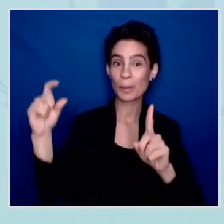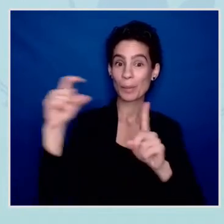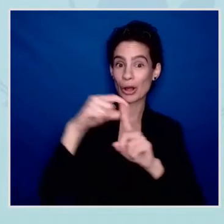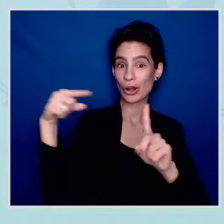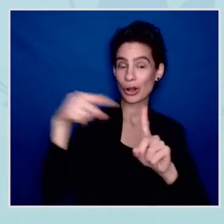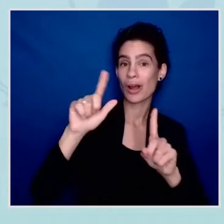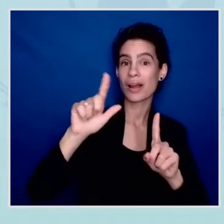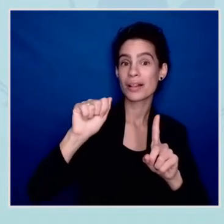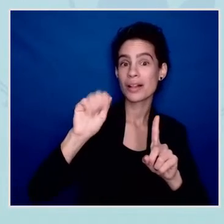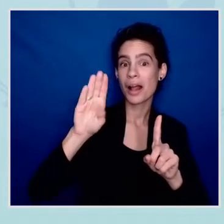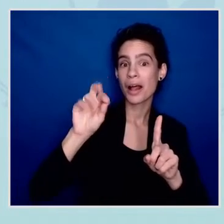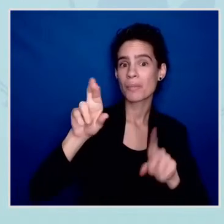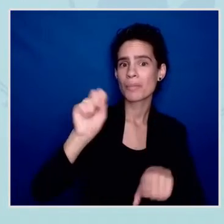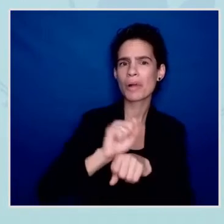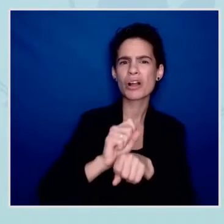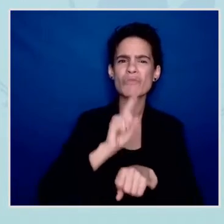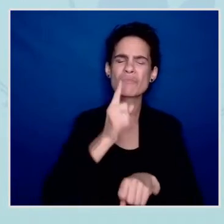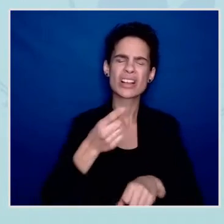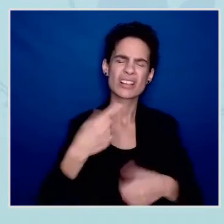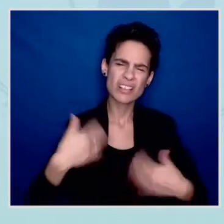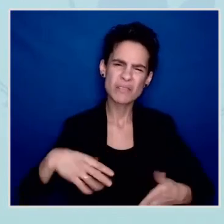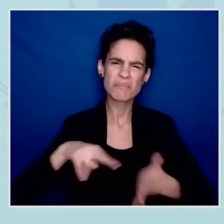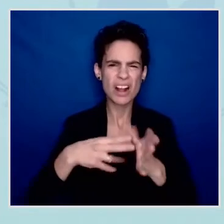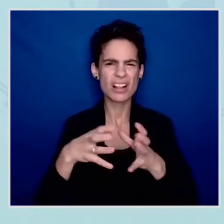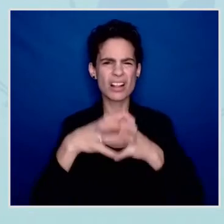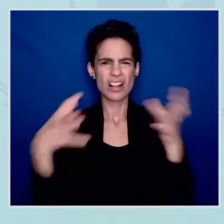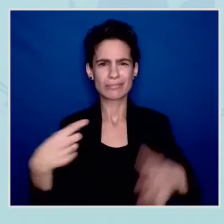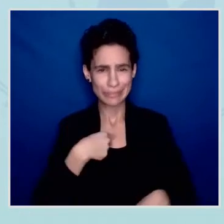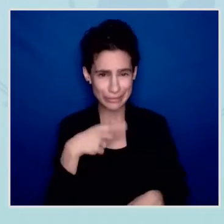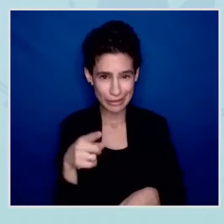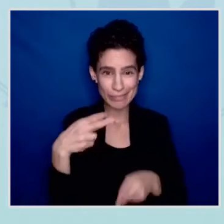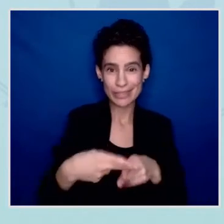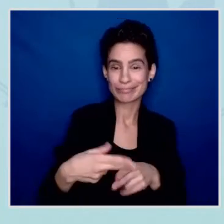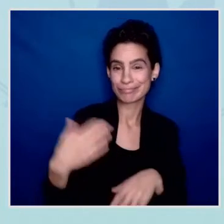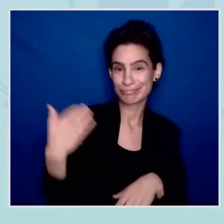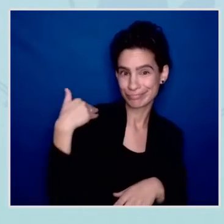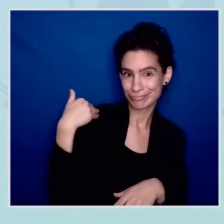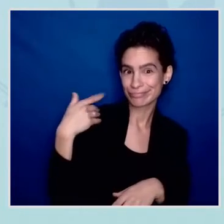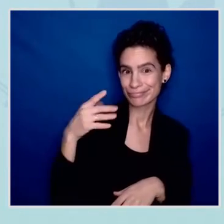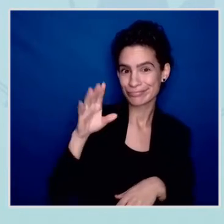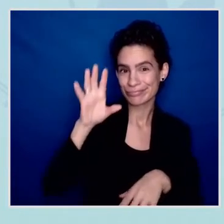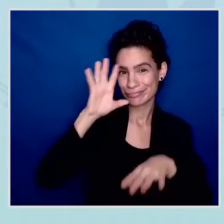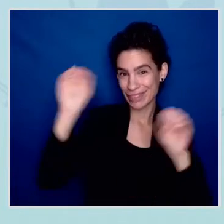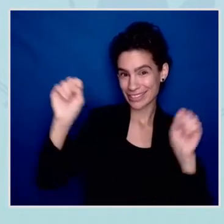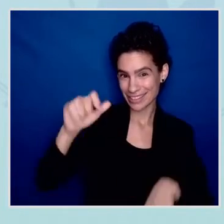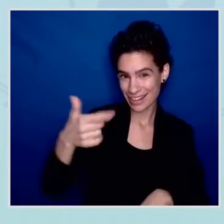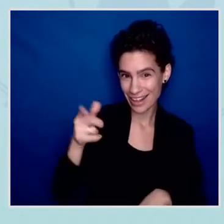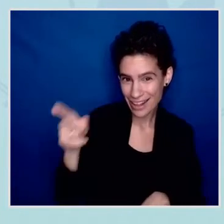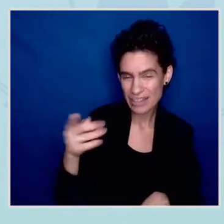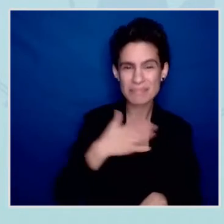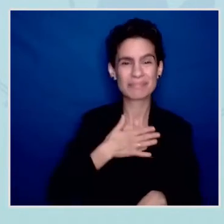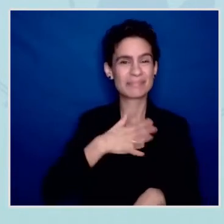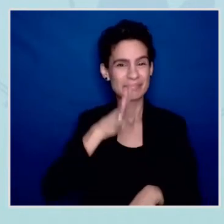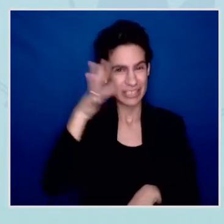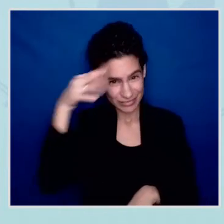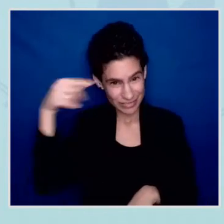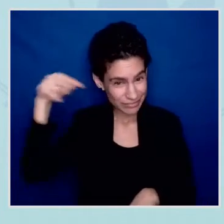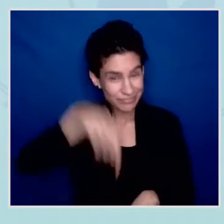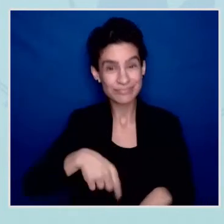PRESIDENT-ELECT, MADAM VICE PRESIDENT ELECT, I WANT TO THANK YOU FOR THE OPPORTUNITY